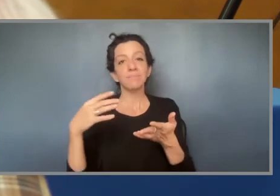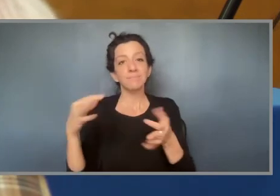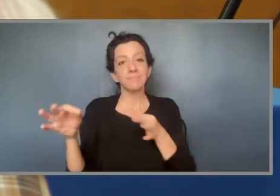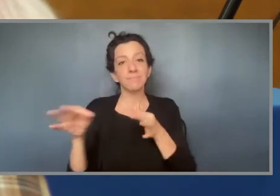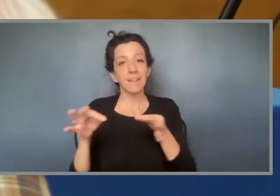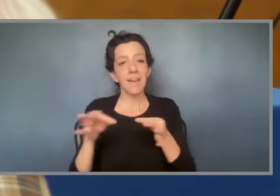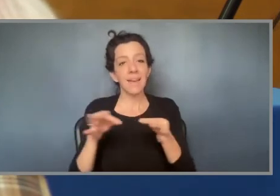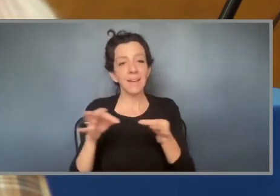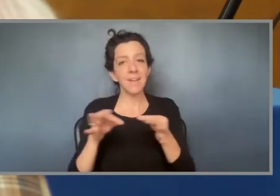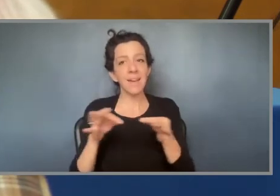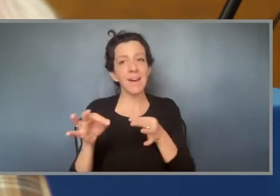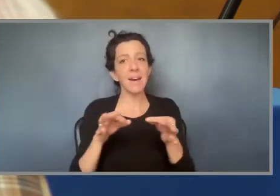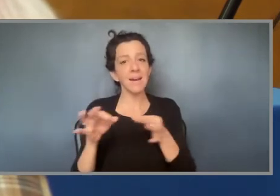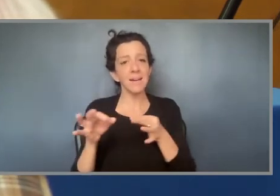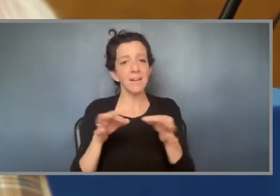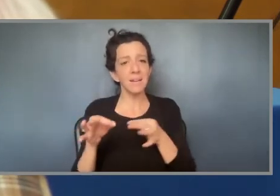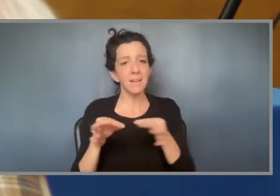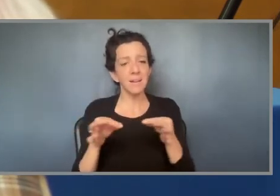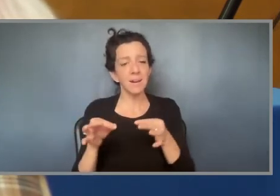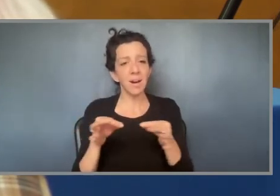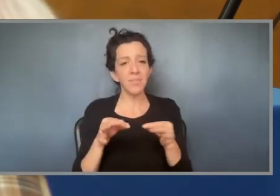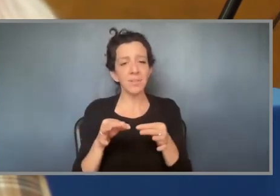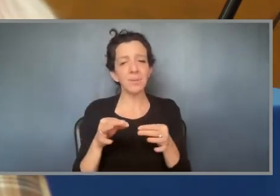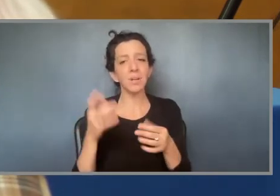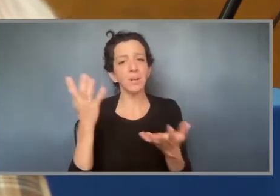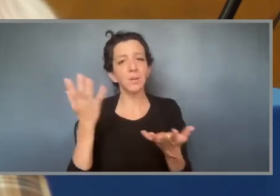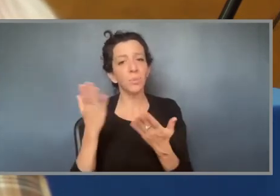They will we will go over what the proposal is, and then the Board will say okay.